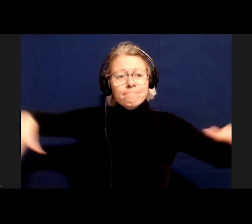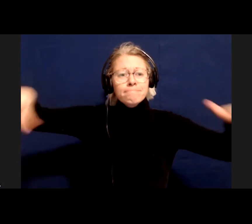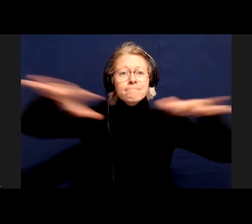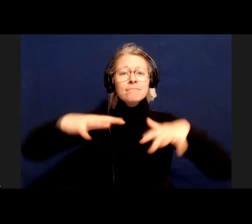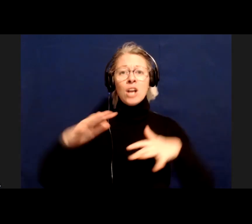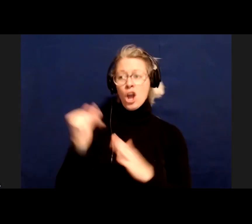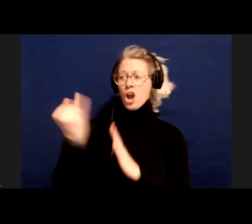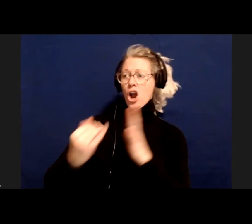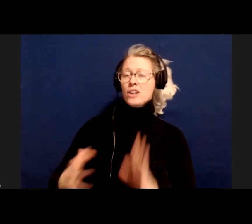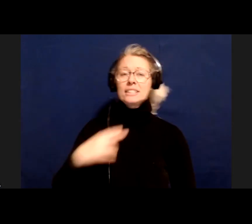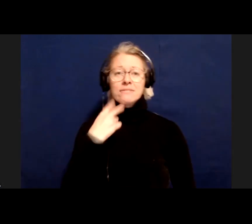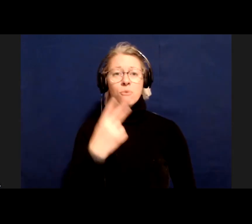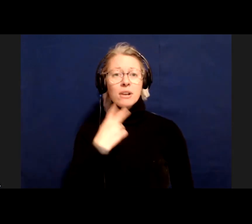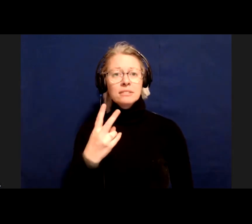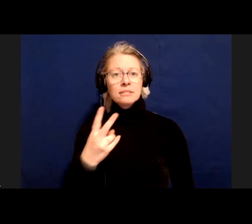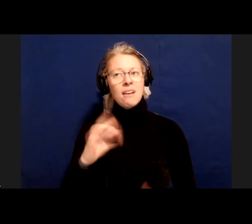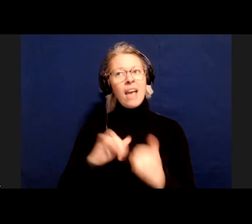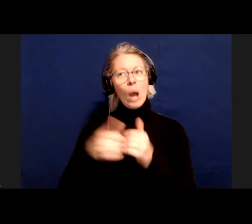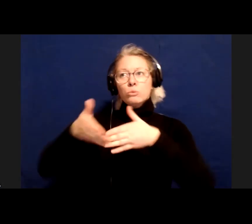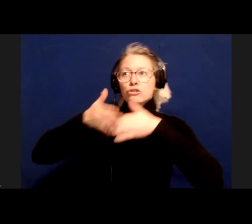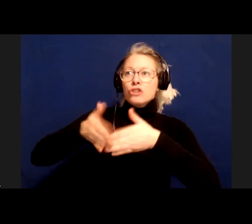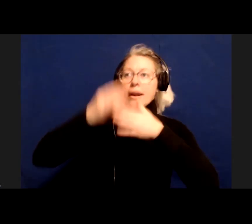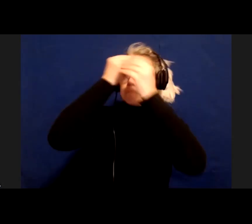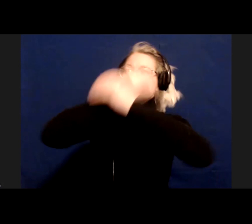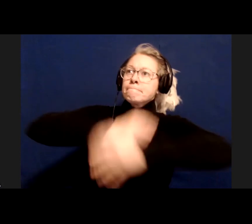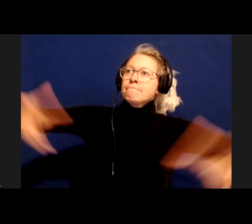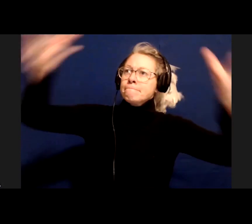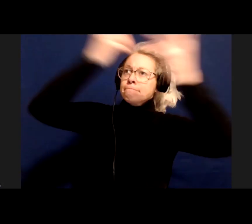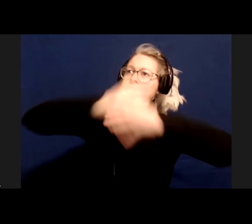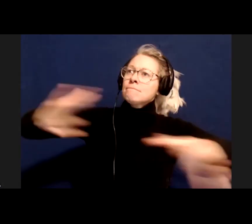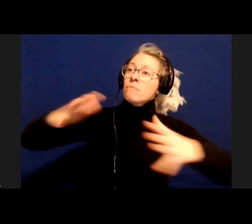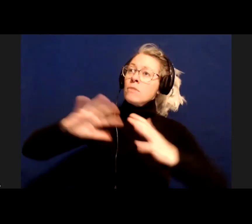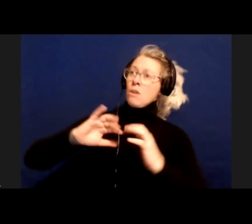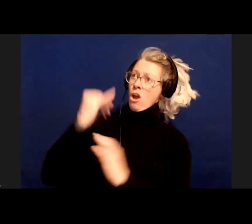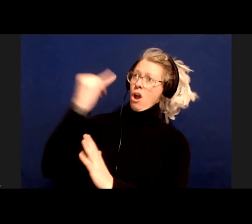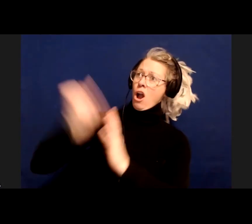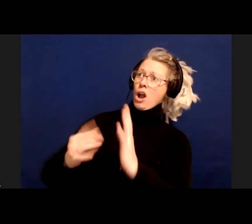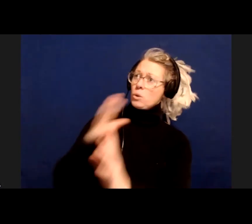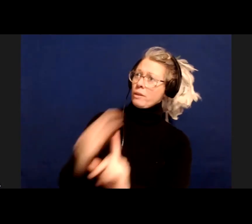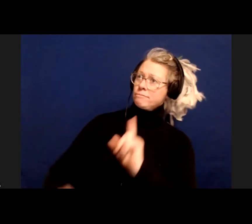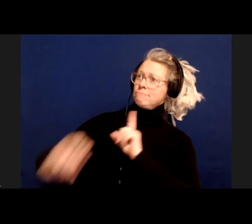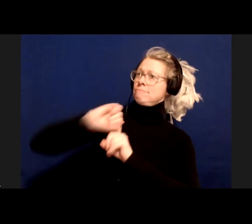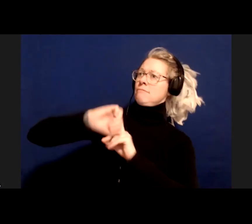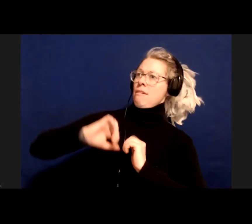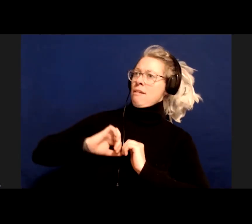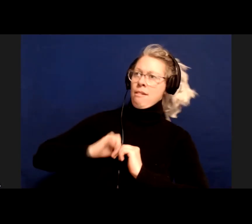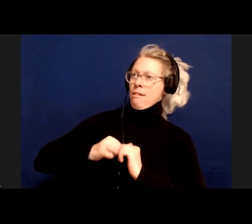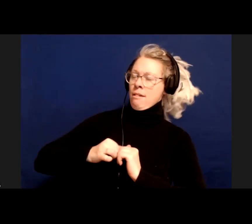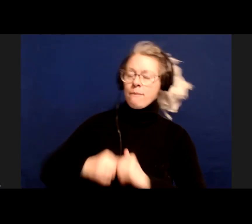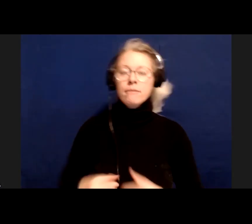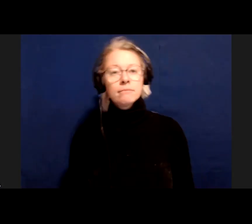with all Calgarians to talk about how art can impact our lives and contribute to all